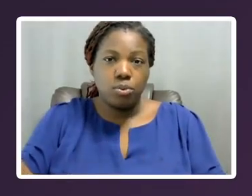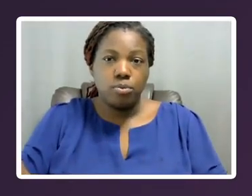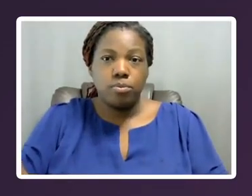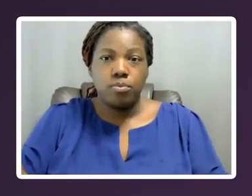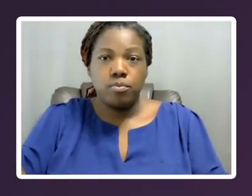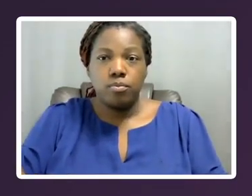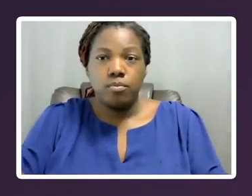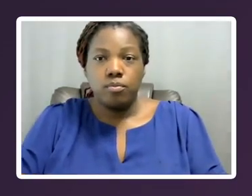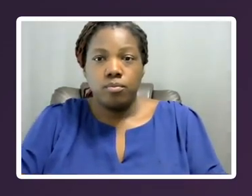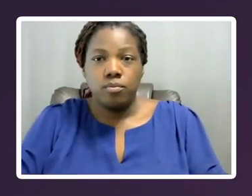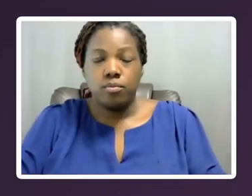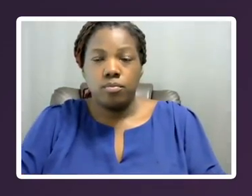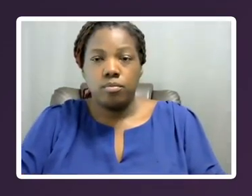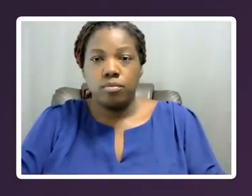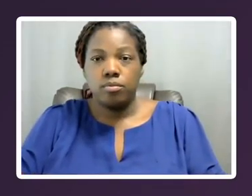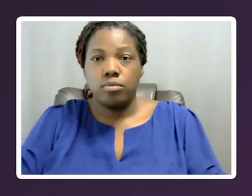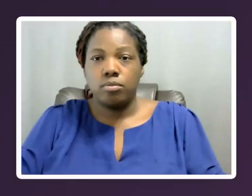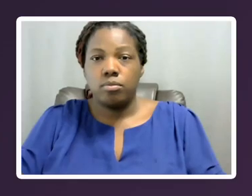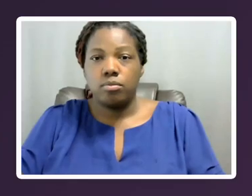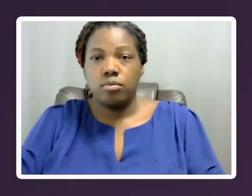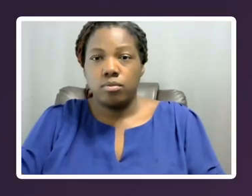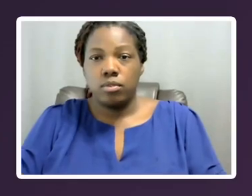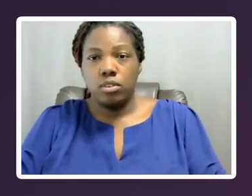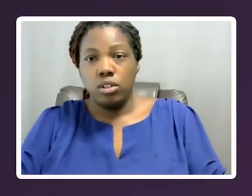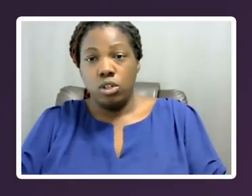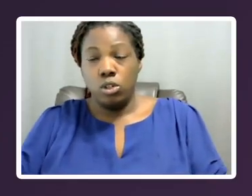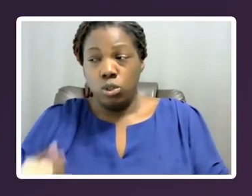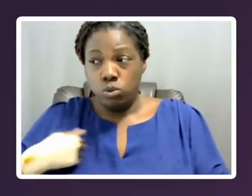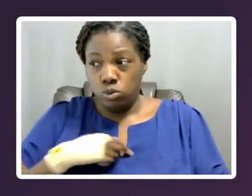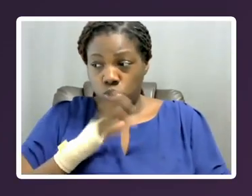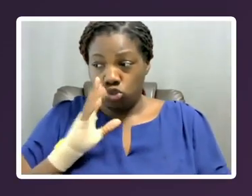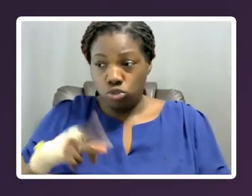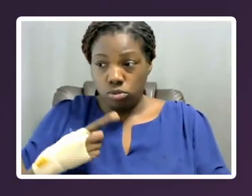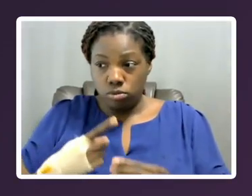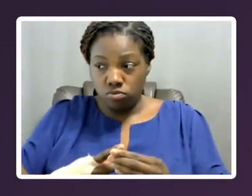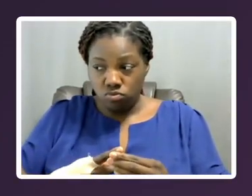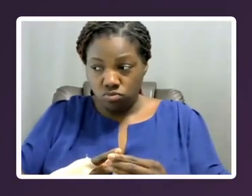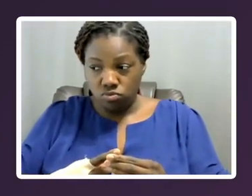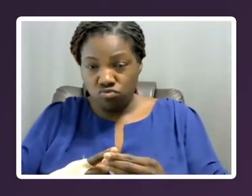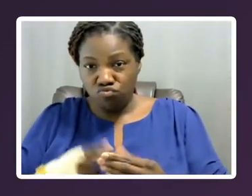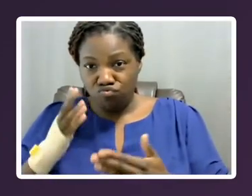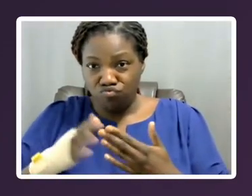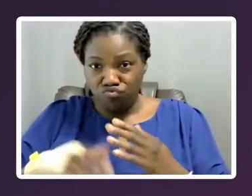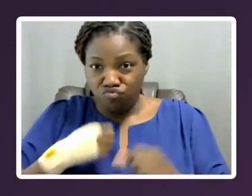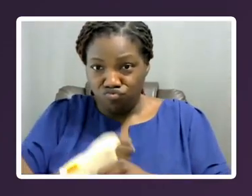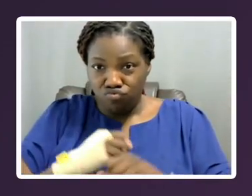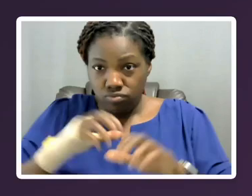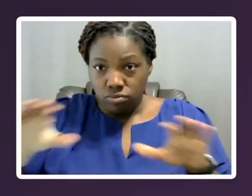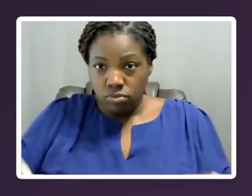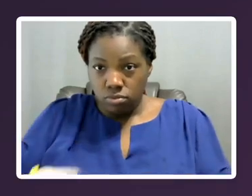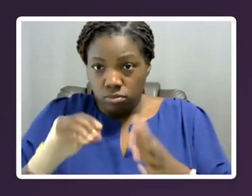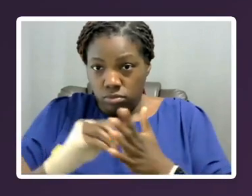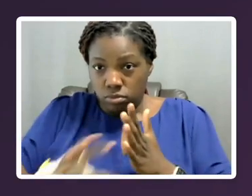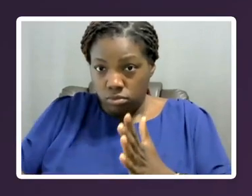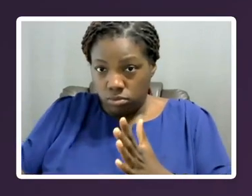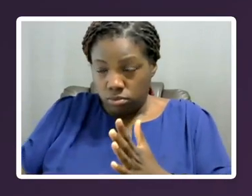Teya Green: Are we talking about like a -- like an end of -- the end of the year activity where the students, they would like